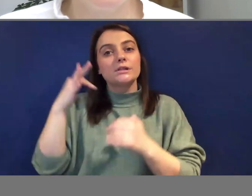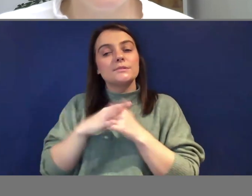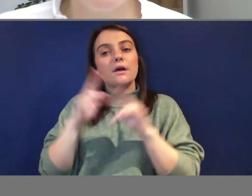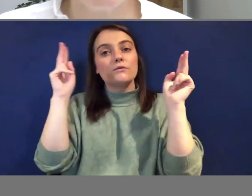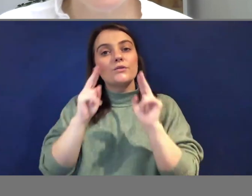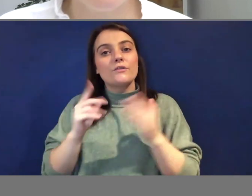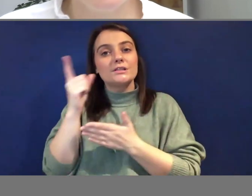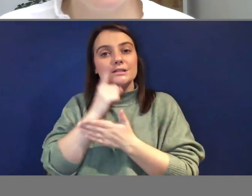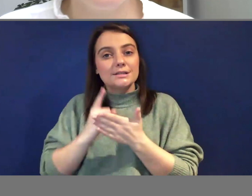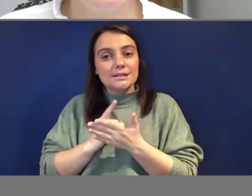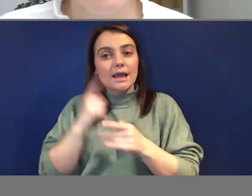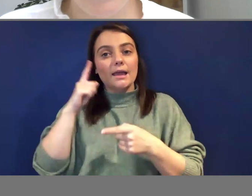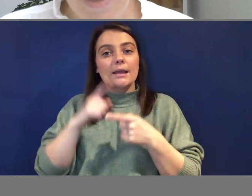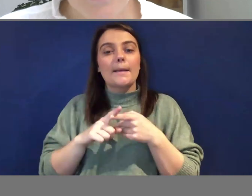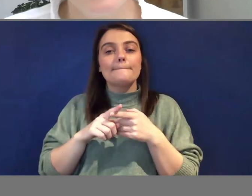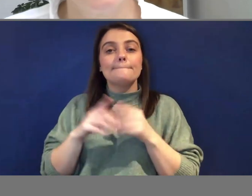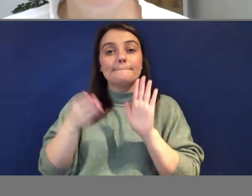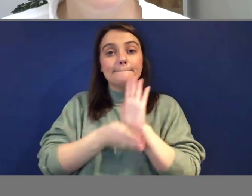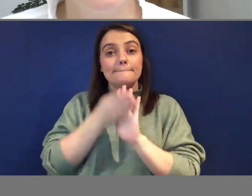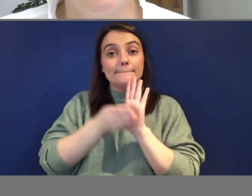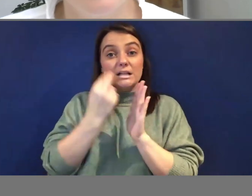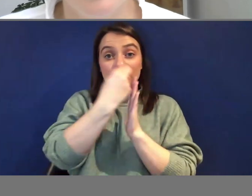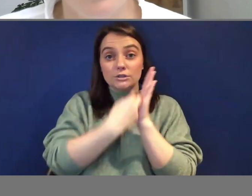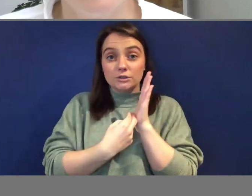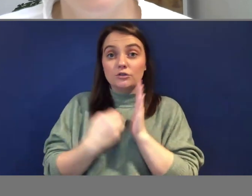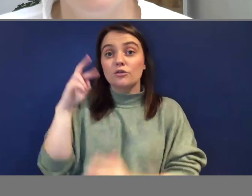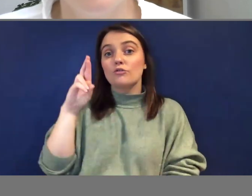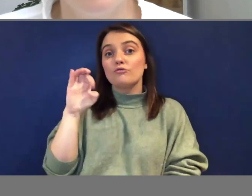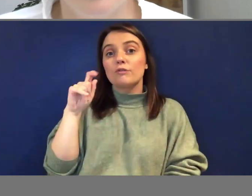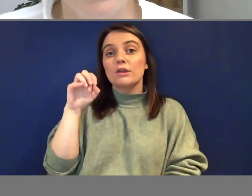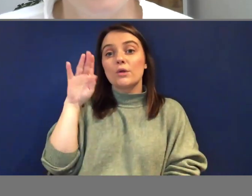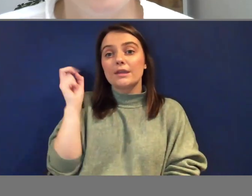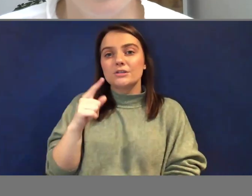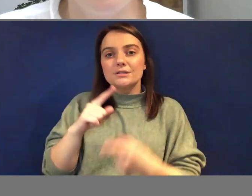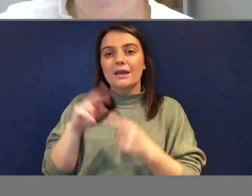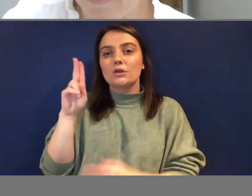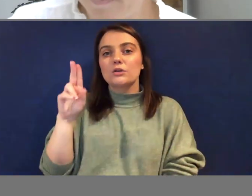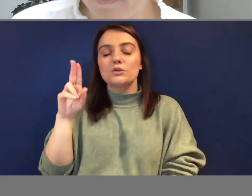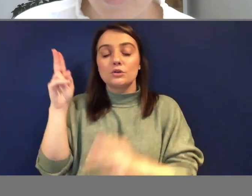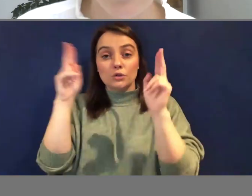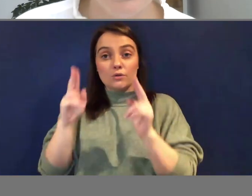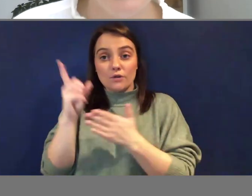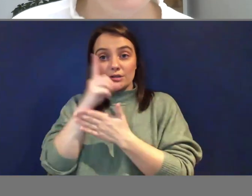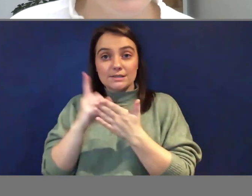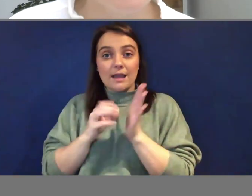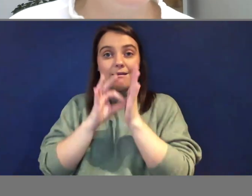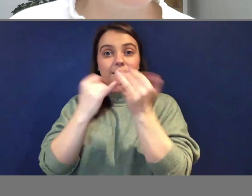then we can use building regulations and Universal Design guideline documents so and I think that 'and'